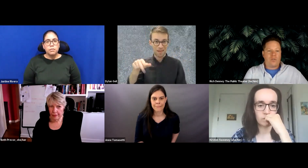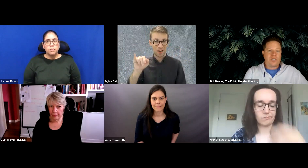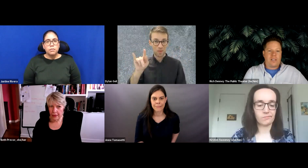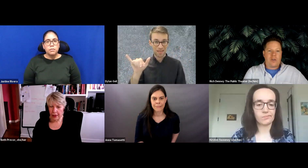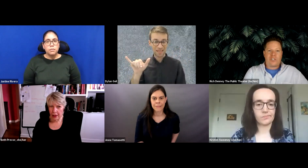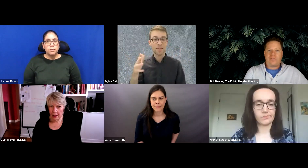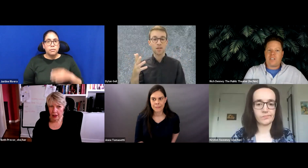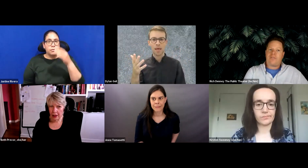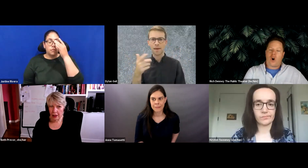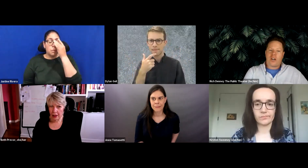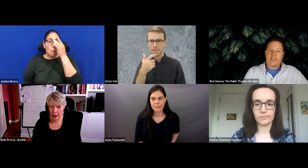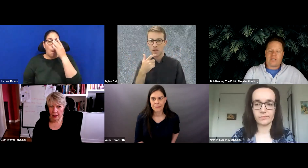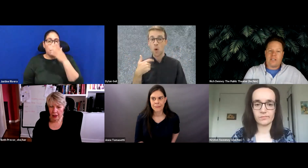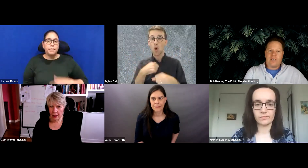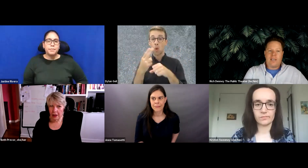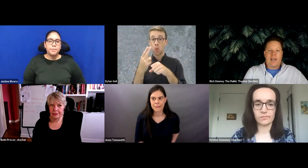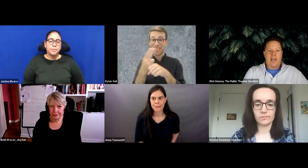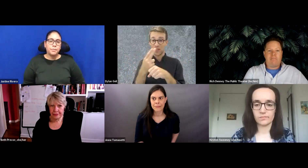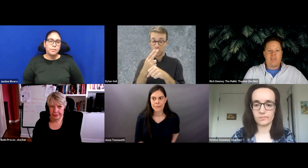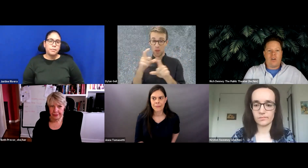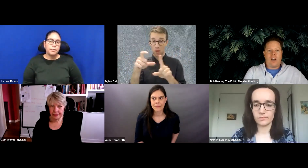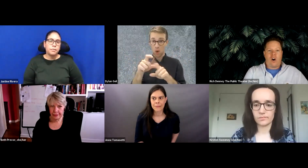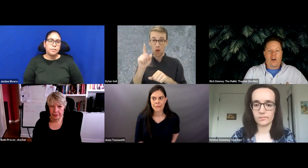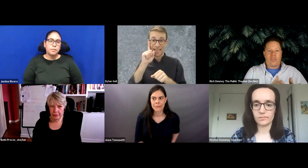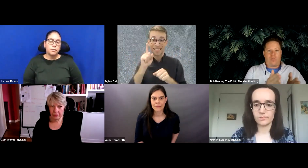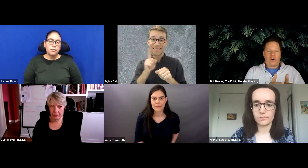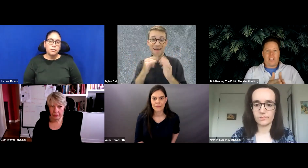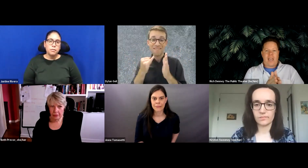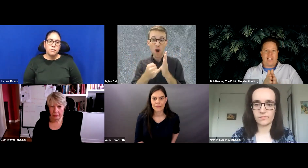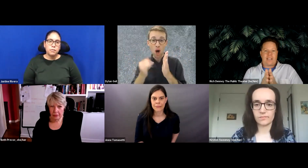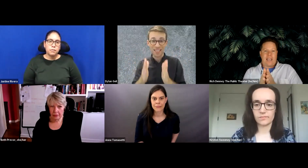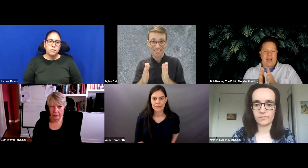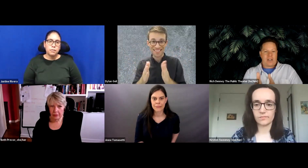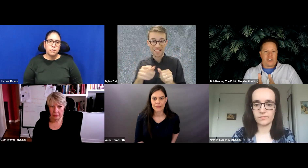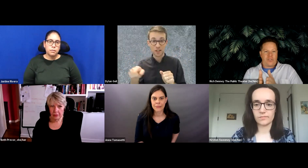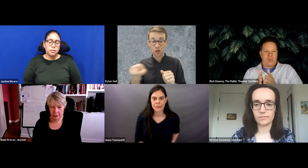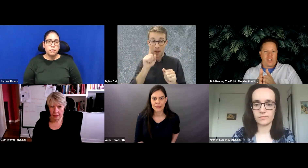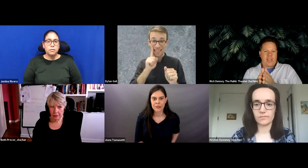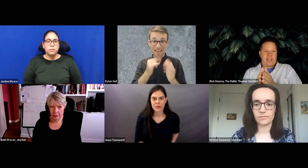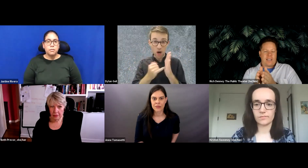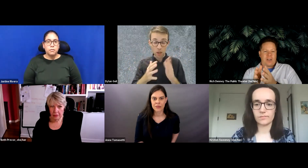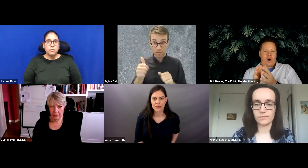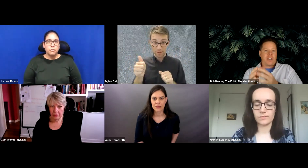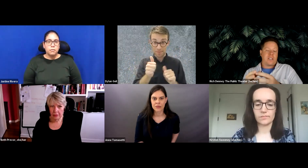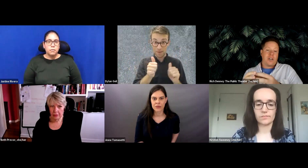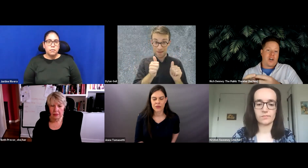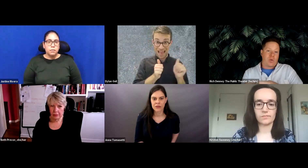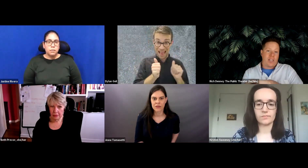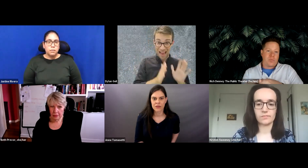using the language of Deaf artists, are they working as an actor? Are they working as an artist under Equity at this